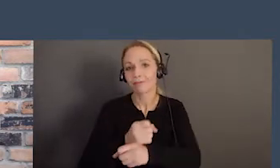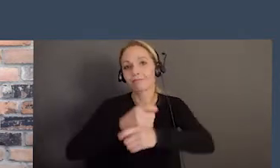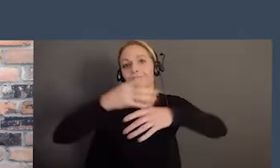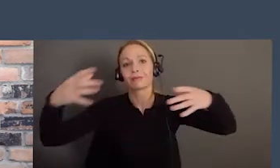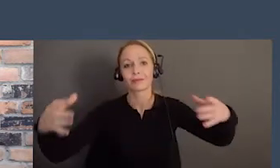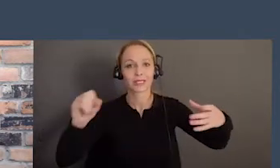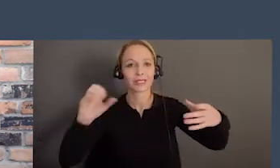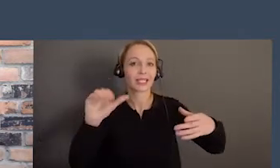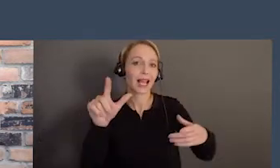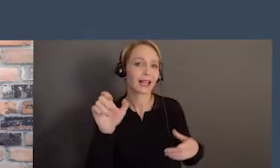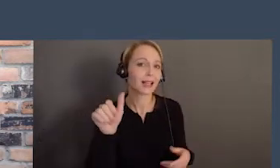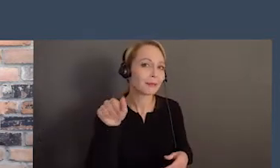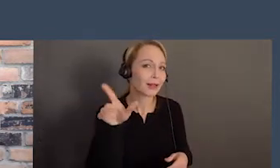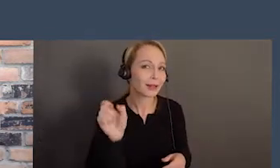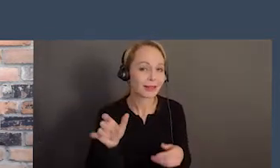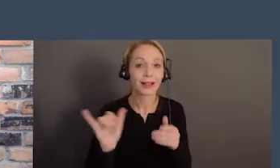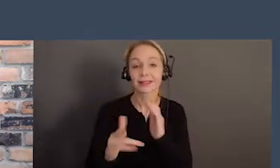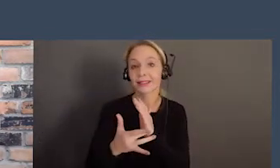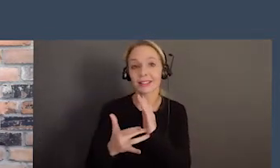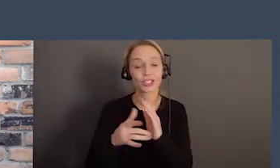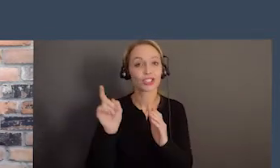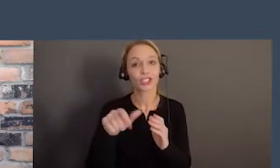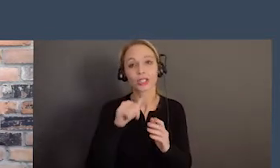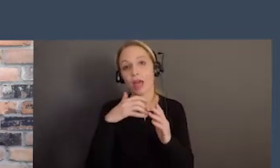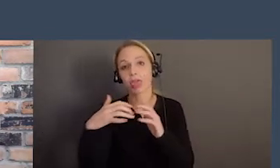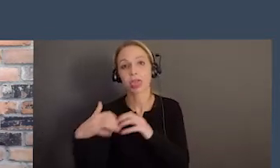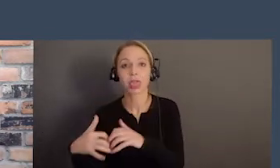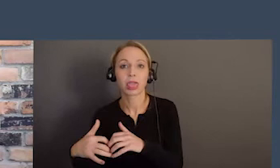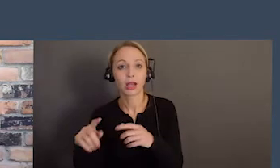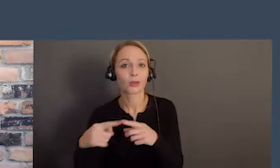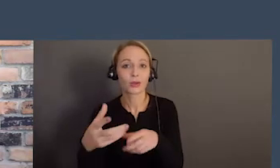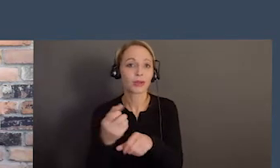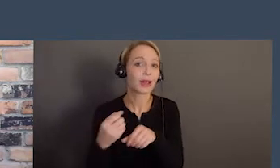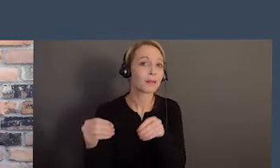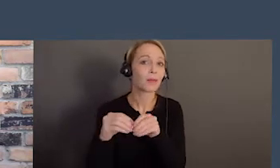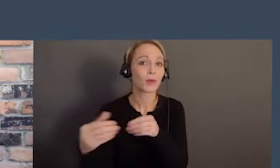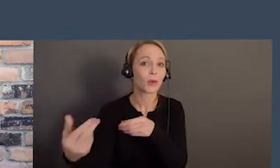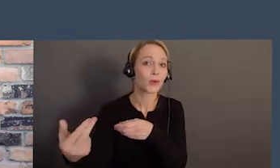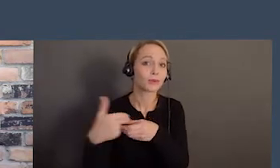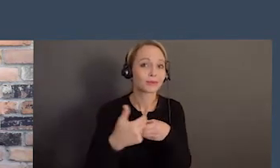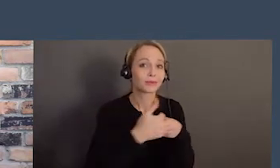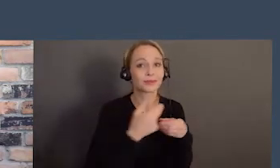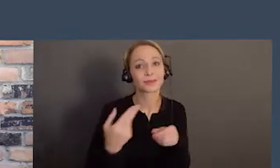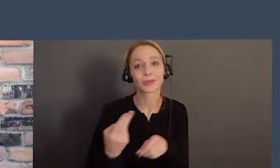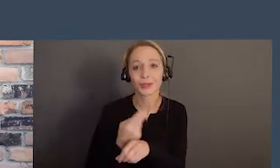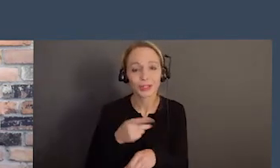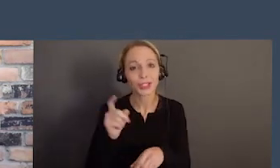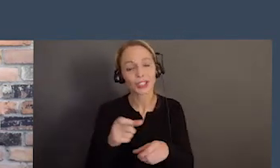AND YES LIKE THE TECHNOLOGY SHOULD NOT FALL OVER BUT MORE THAN THAT SCALE WITH YOUR TEAM AND HubSpot.